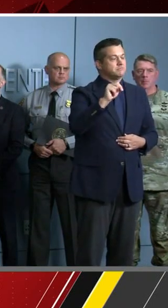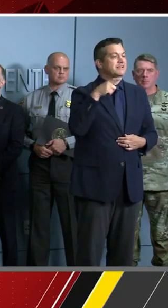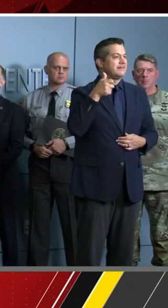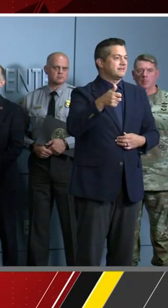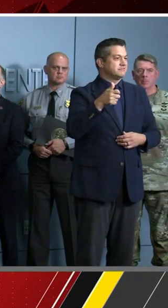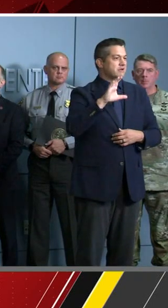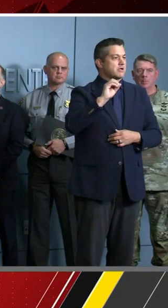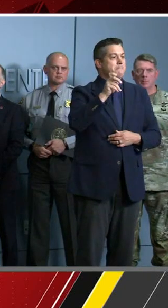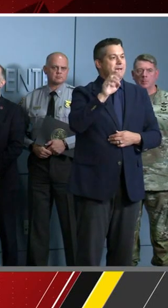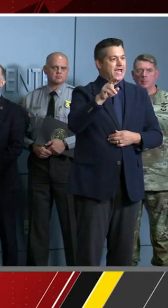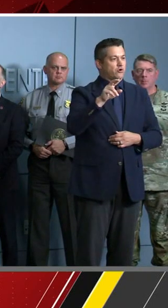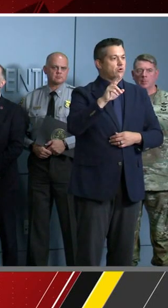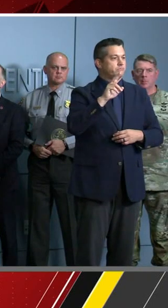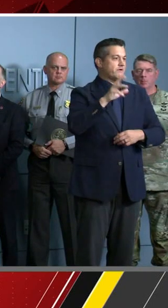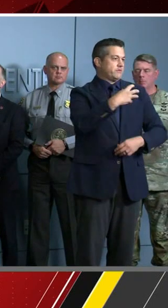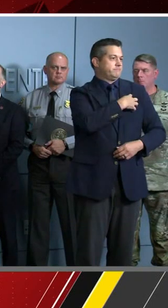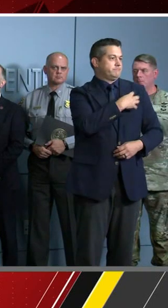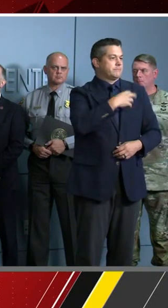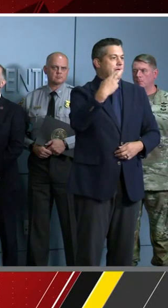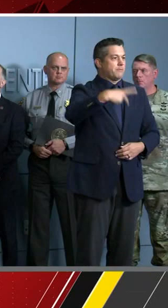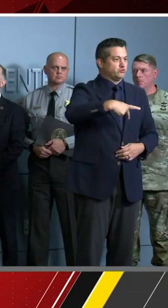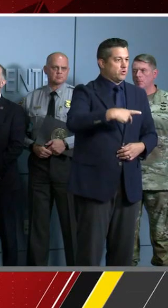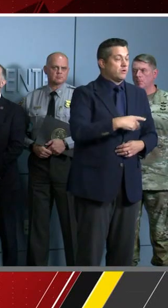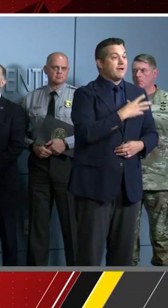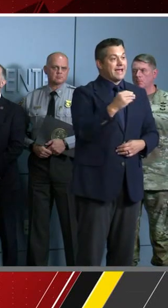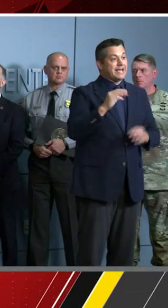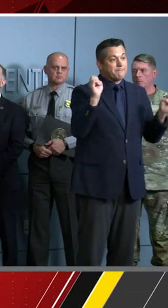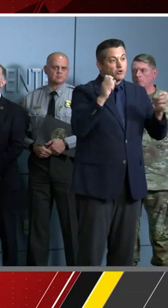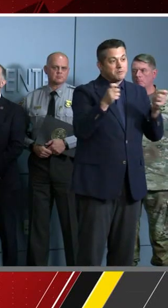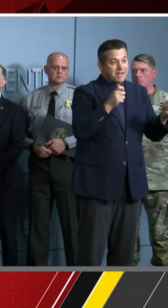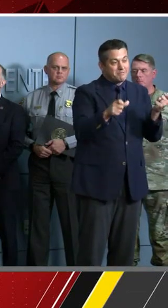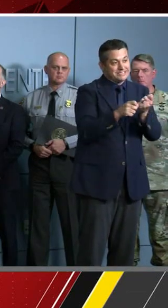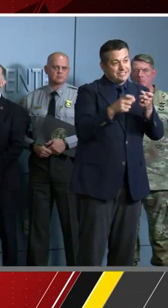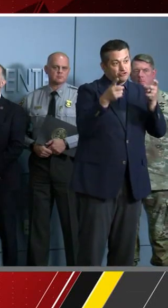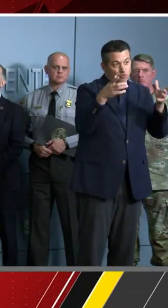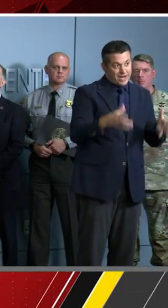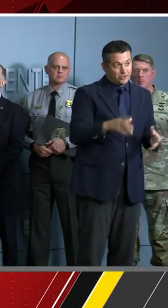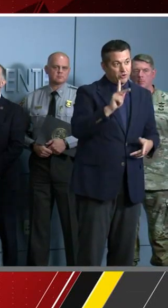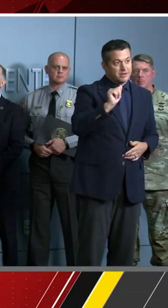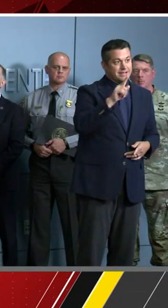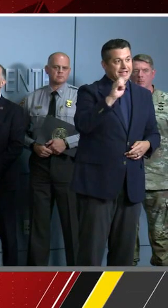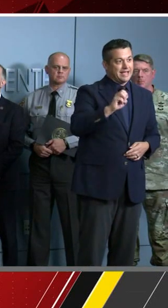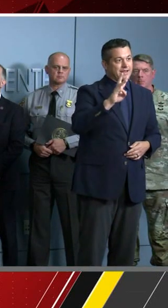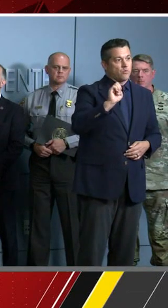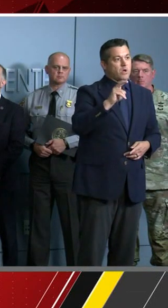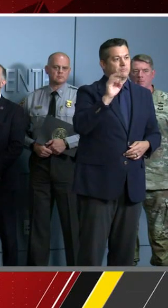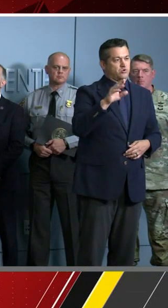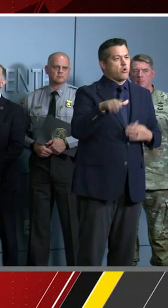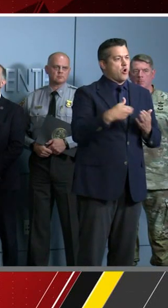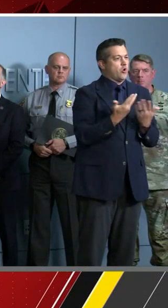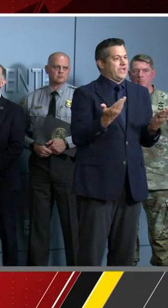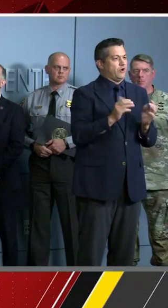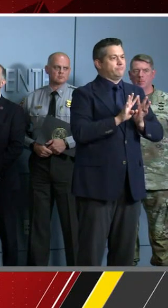Highway Patrol Emergency Management, assistant director